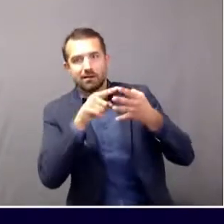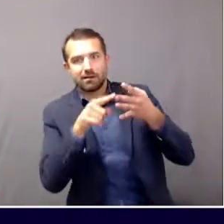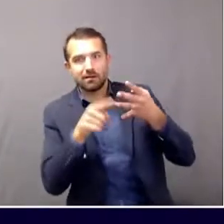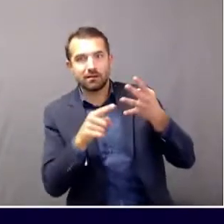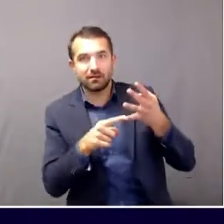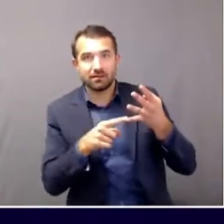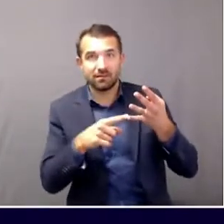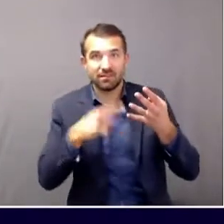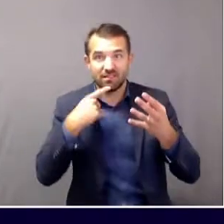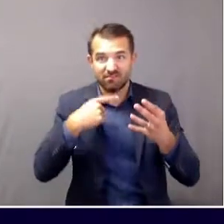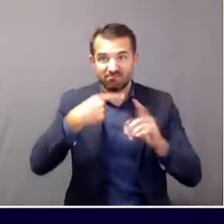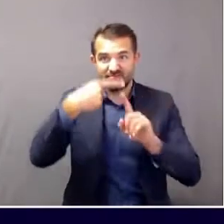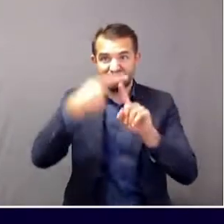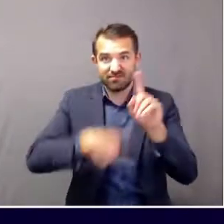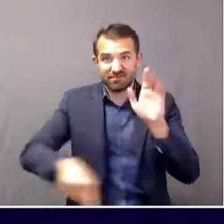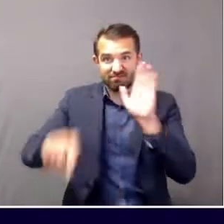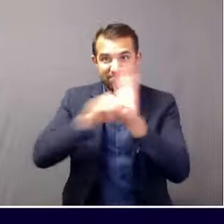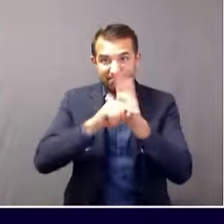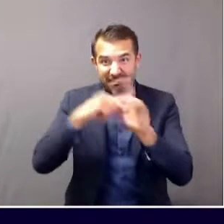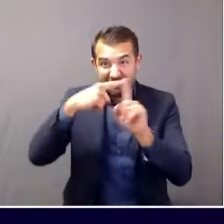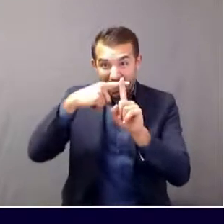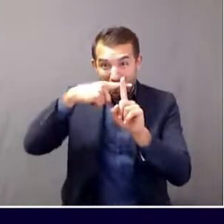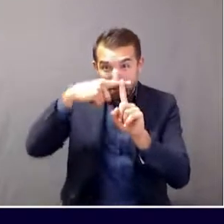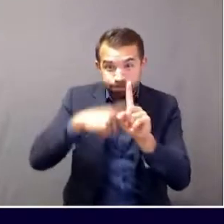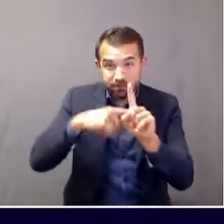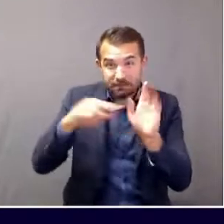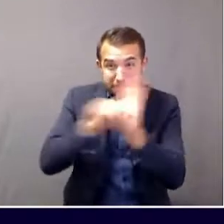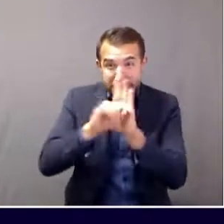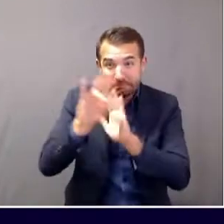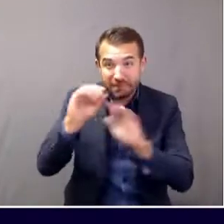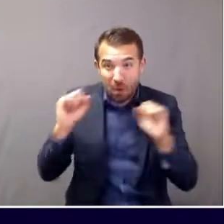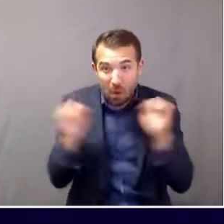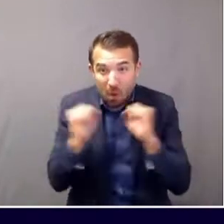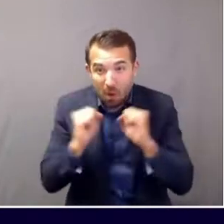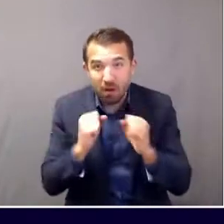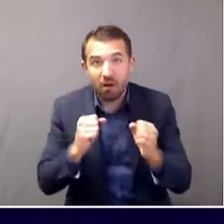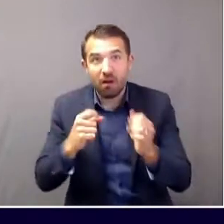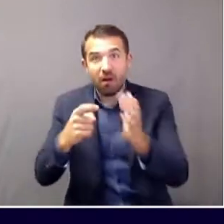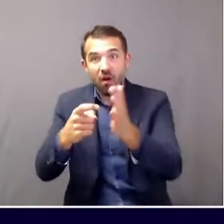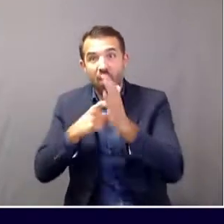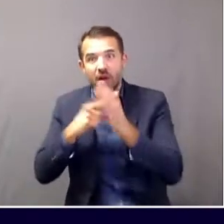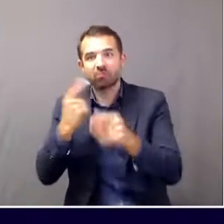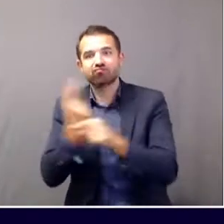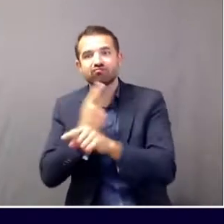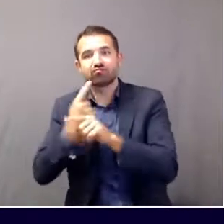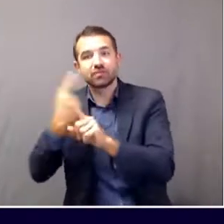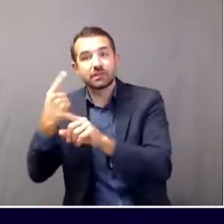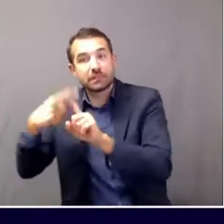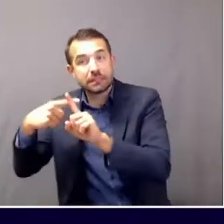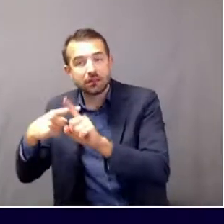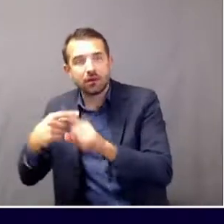freezers and which ones might